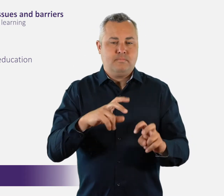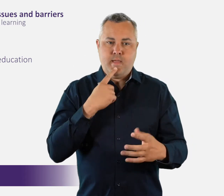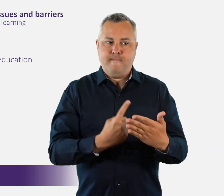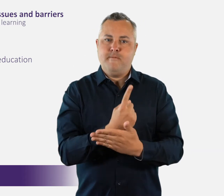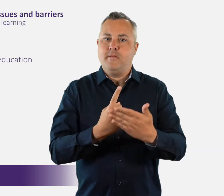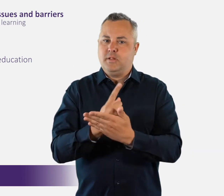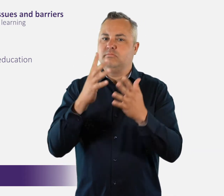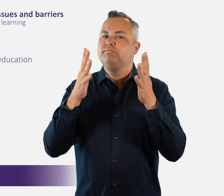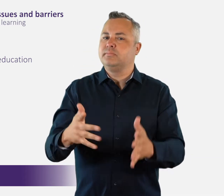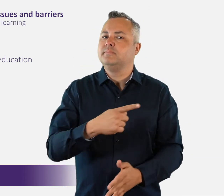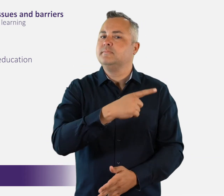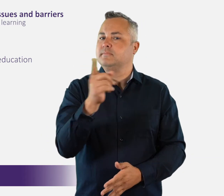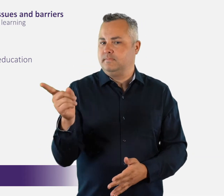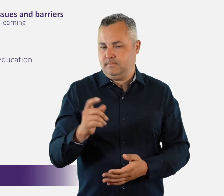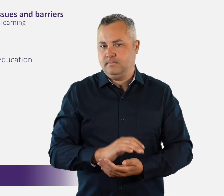Research suggests significant levels of gatekeeping across Australia.